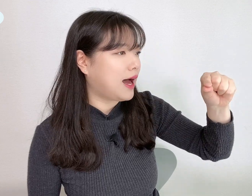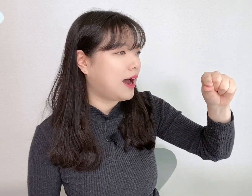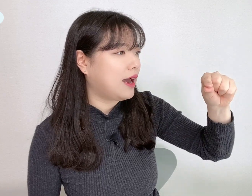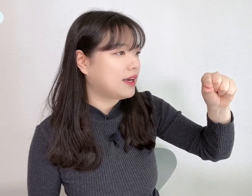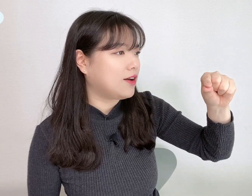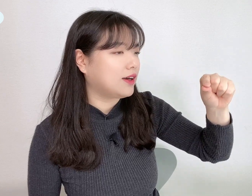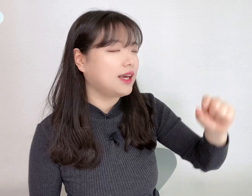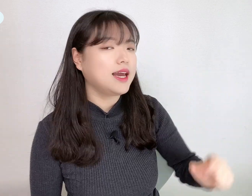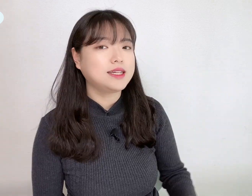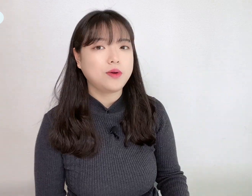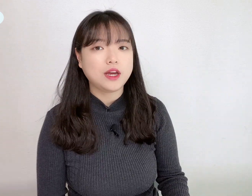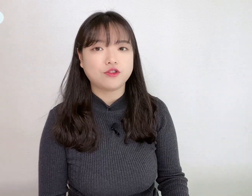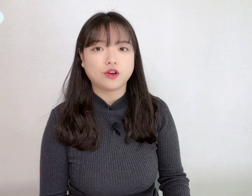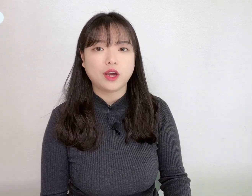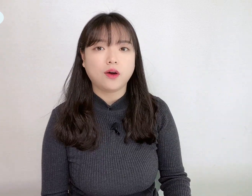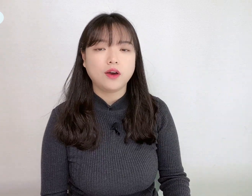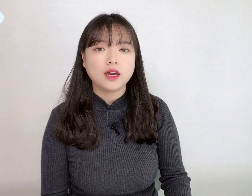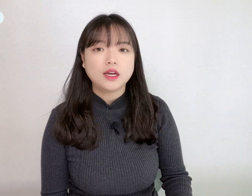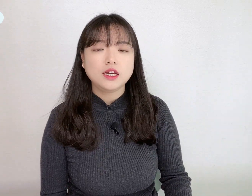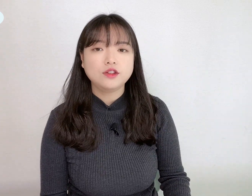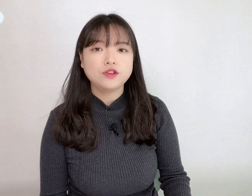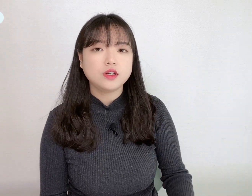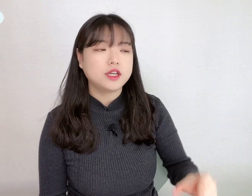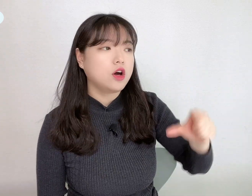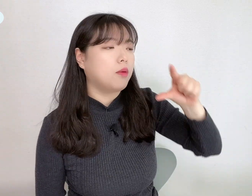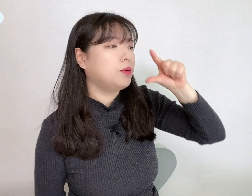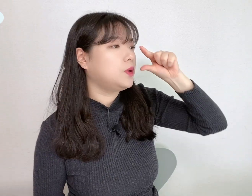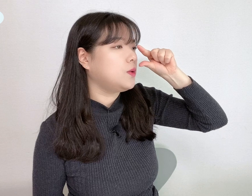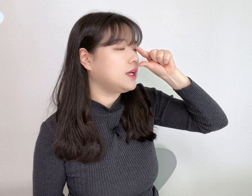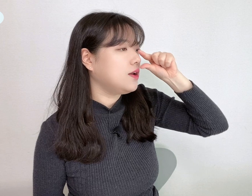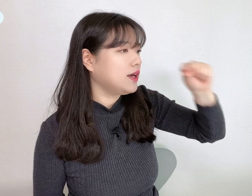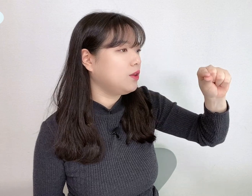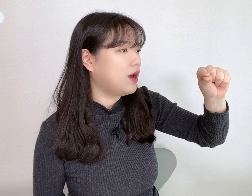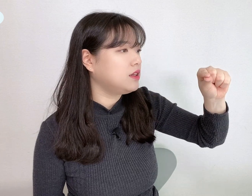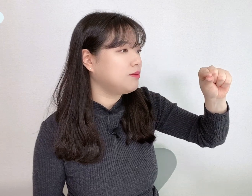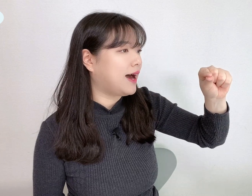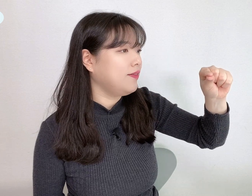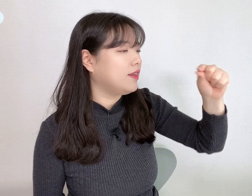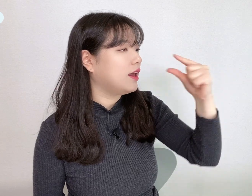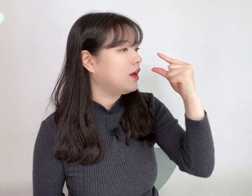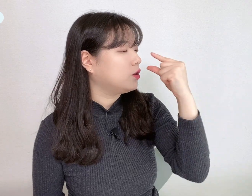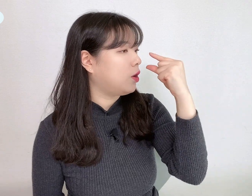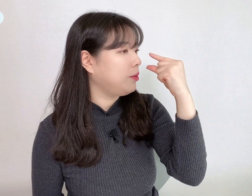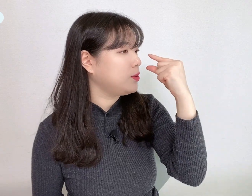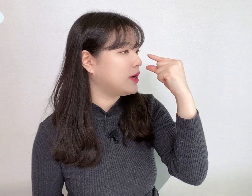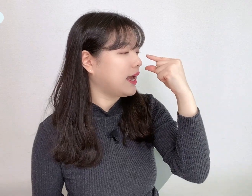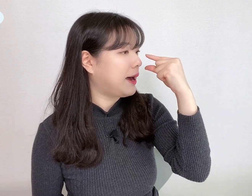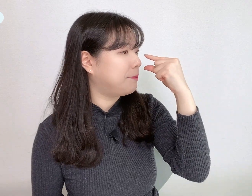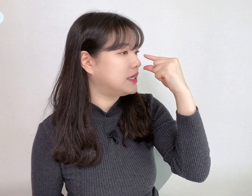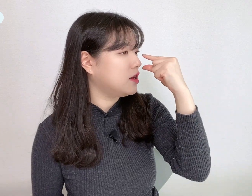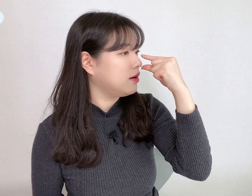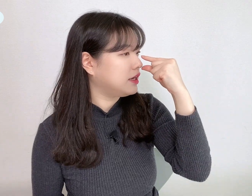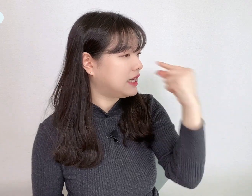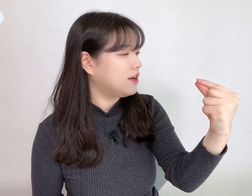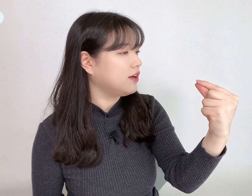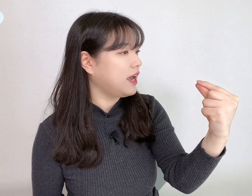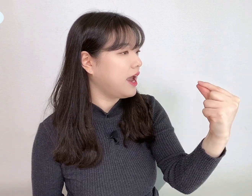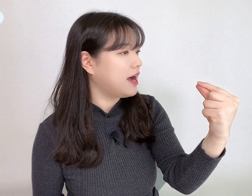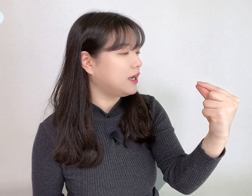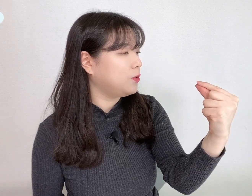I usually do it this way, but I also do it more sharply in front. [Sensitive] And what about this